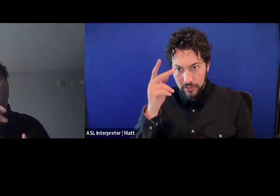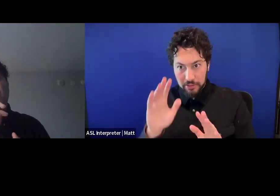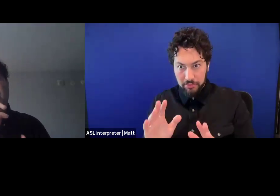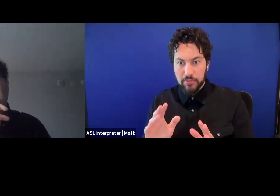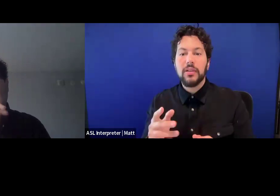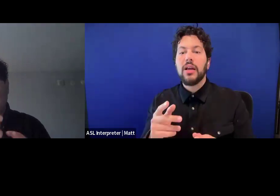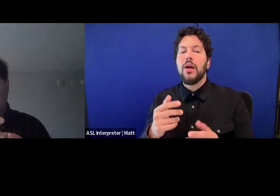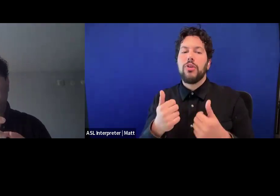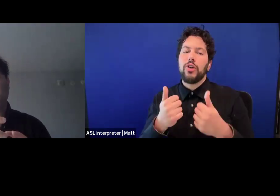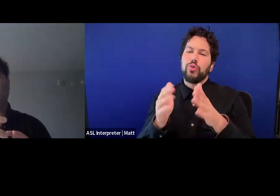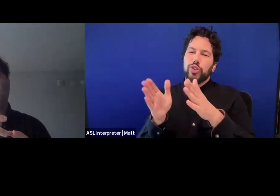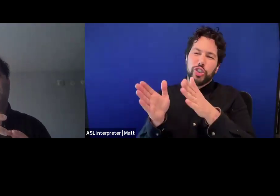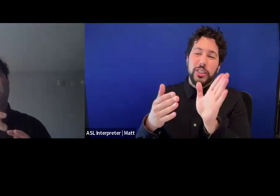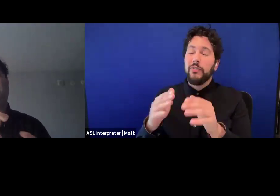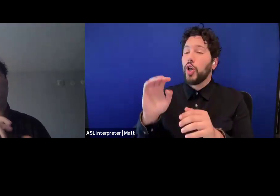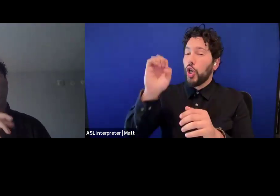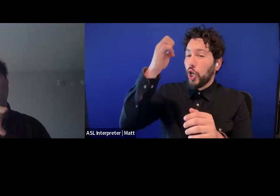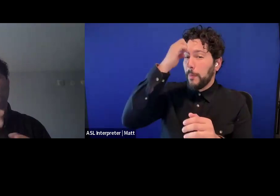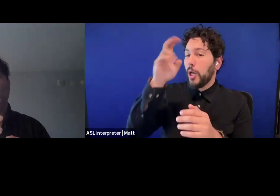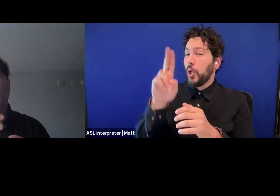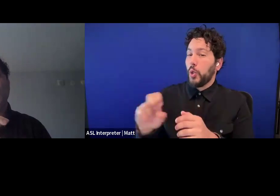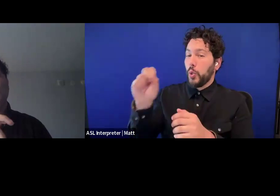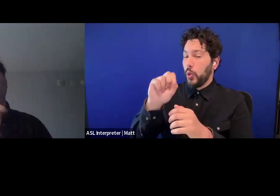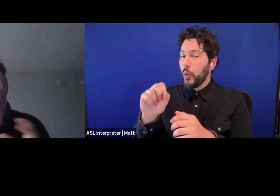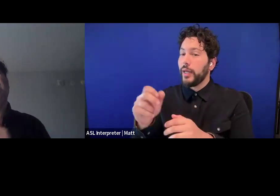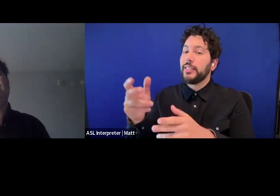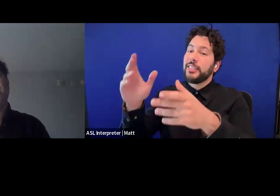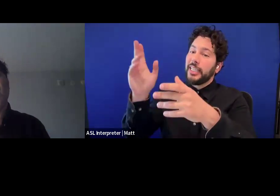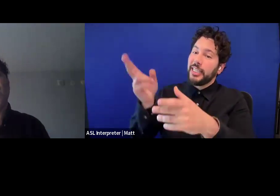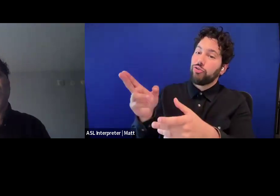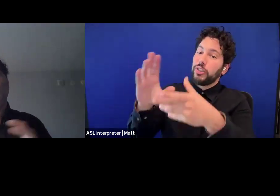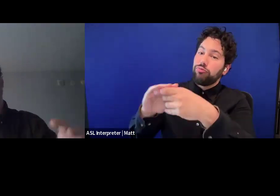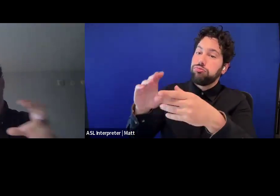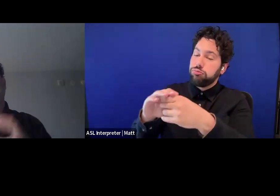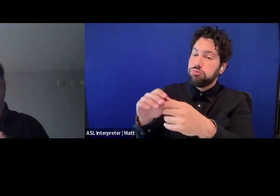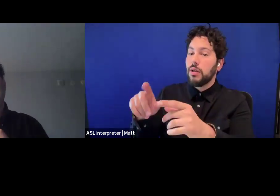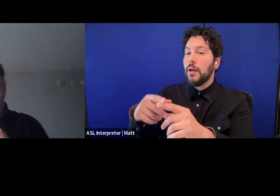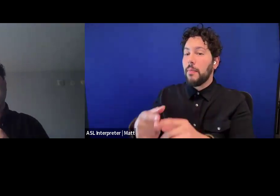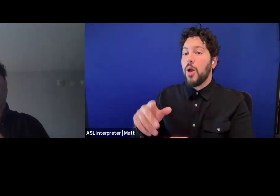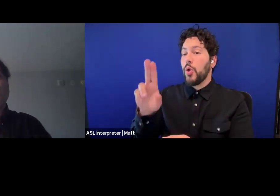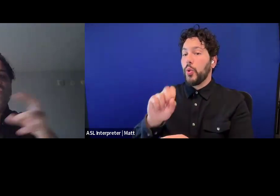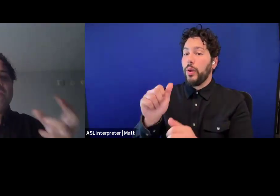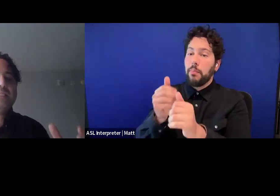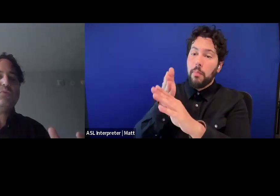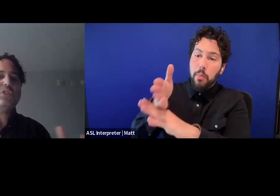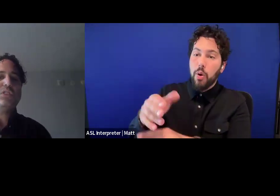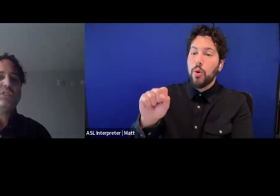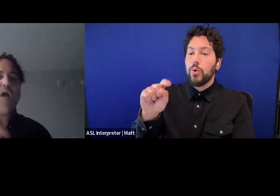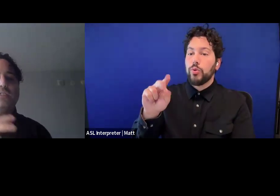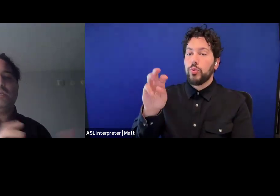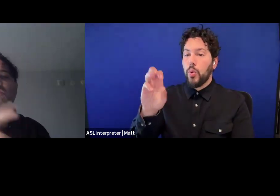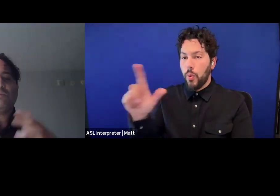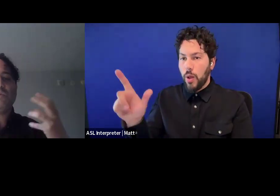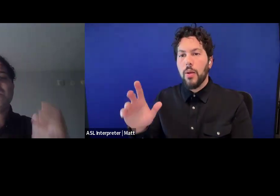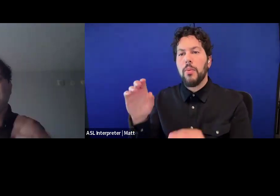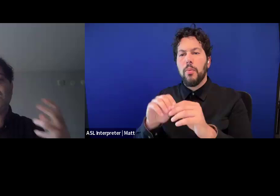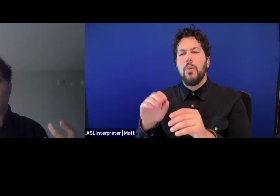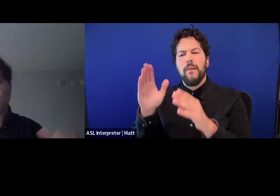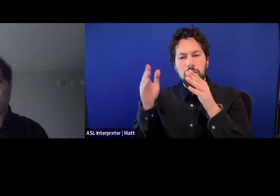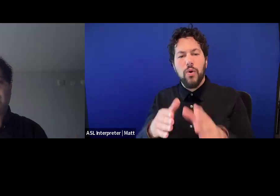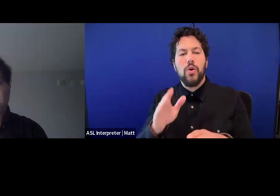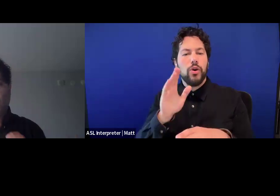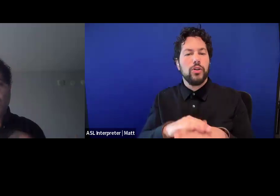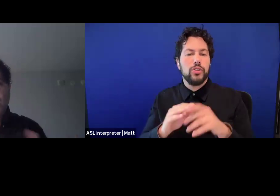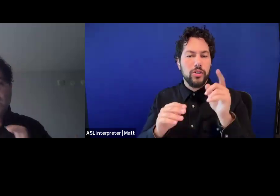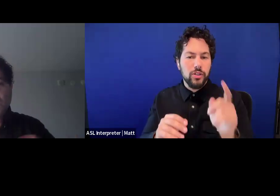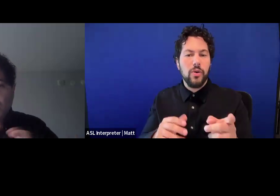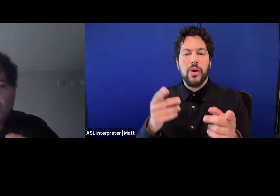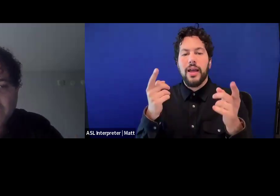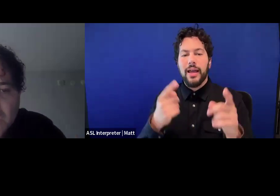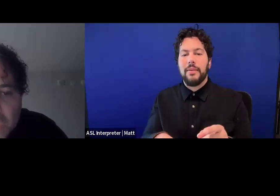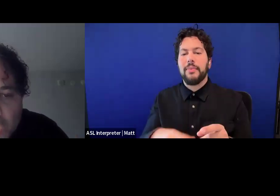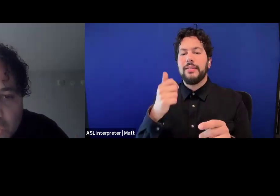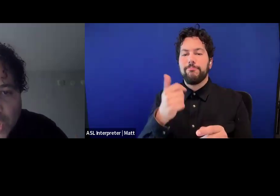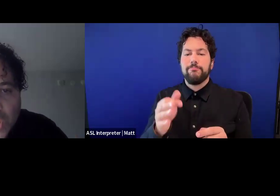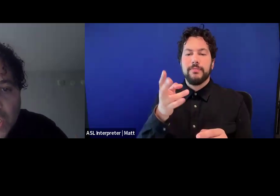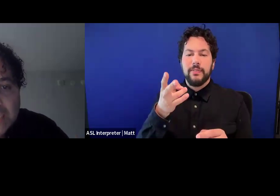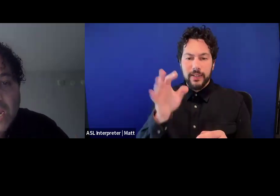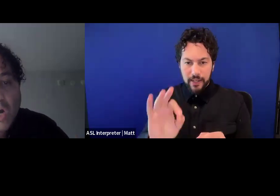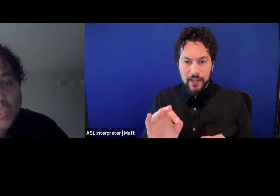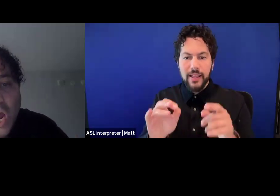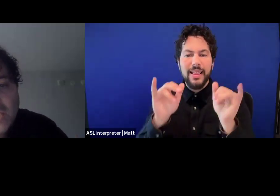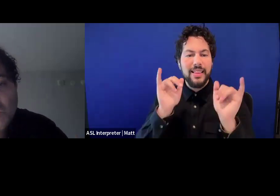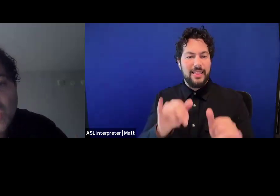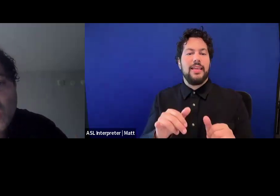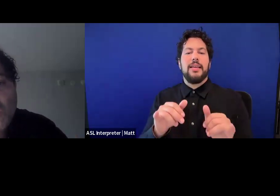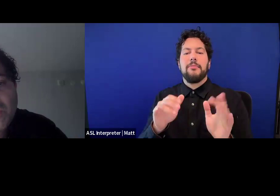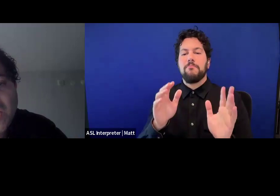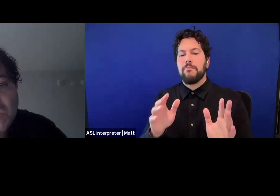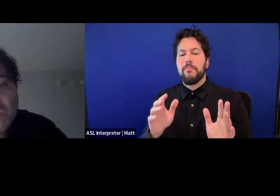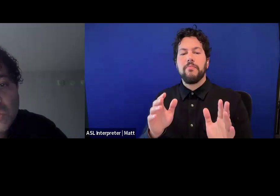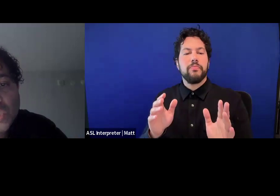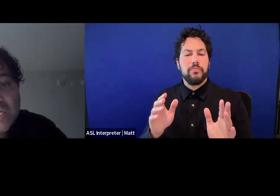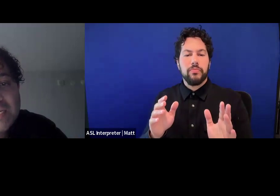Euro-American centric history that's about post-Stonewall to 1979, what we can see, what remains, what's not, you know, what stays there, you know, that's the whole historiographical intervention. There are sites where good volcano revolution.